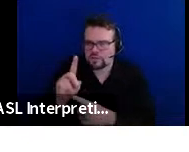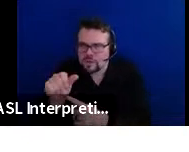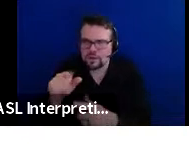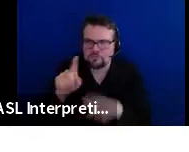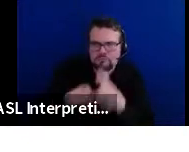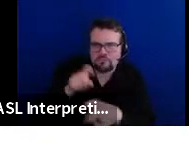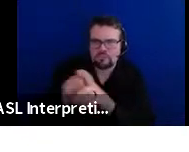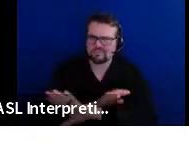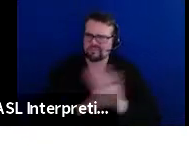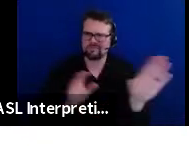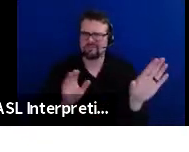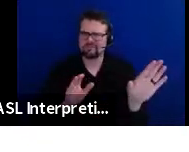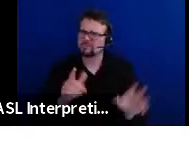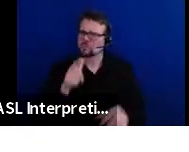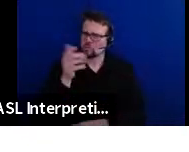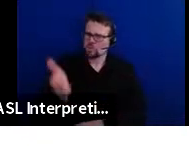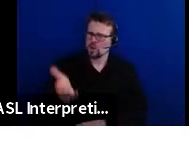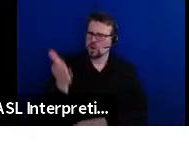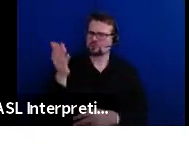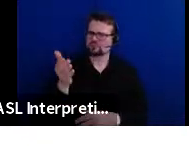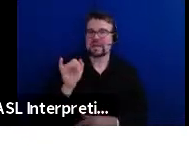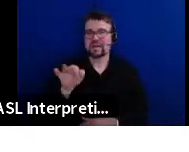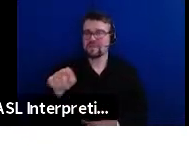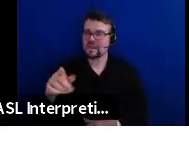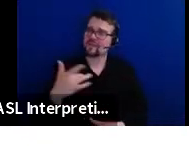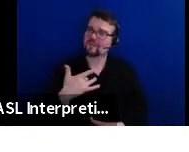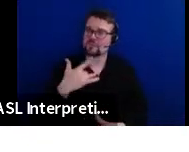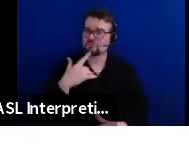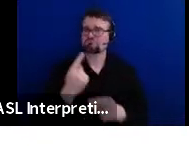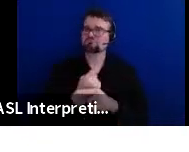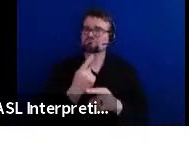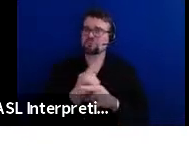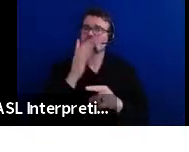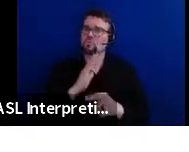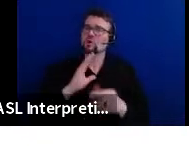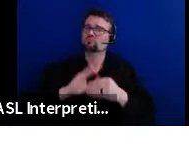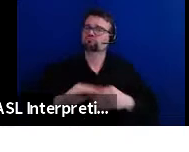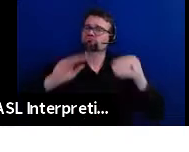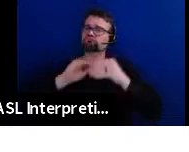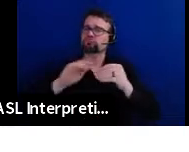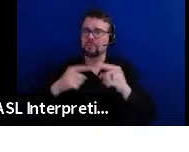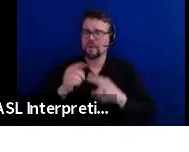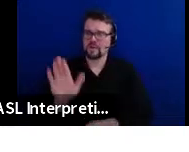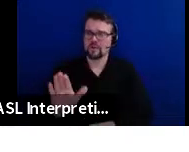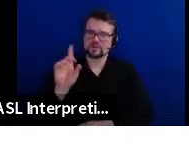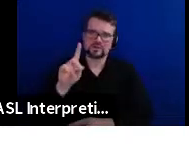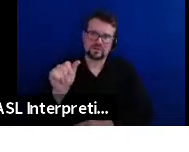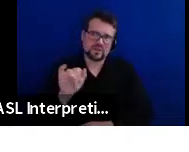THEY WILL SHARE THEIR STORY WITH YOU IF THEY FEEL IT'S APPROPRIATE. AS SOMEONE IN A WHEELCHAIR, I